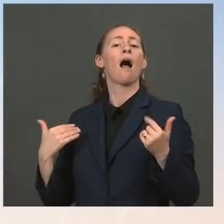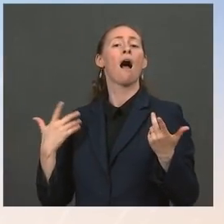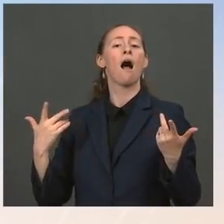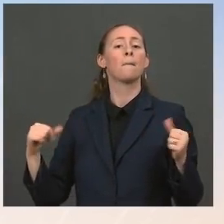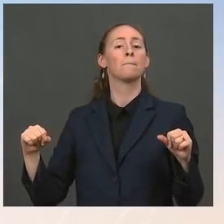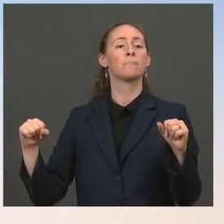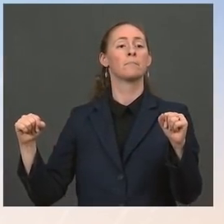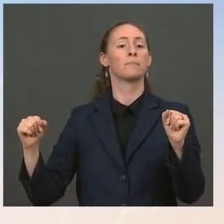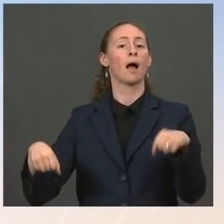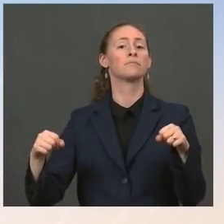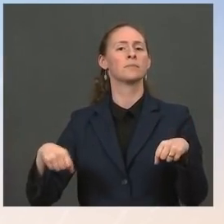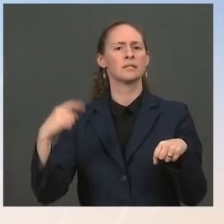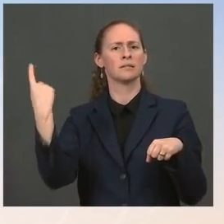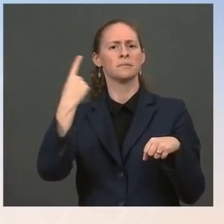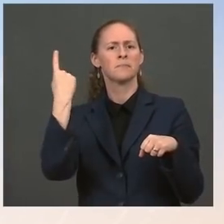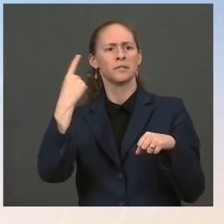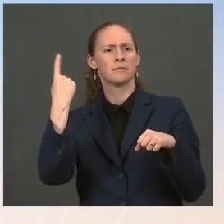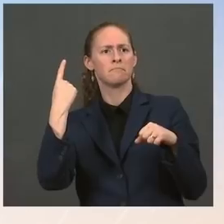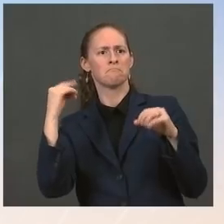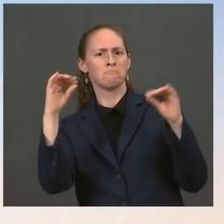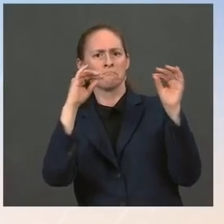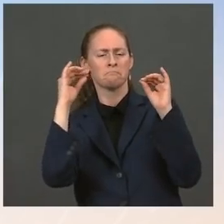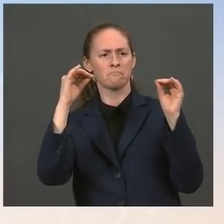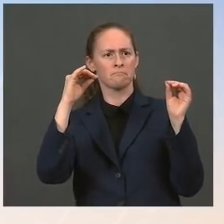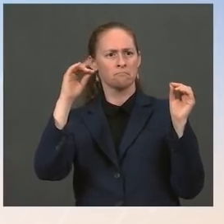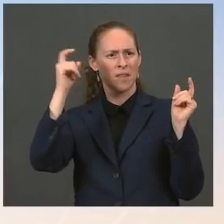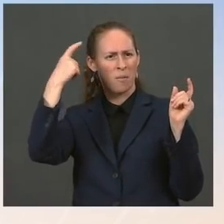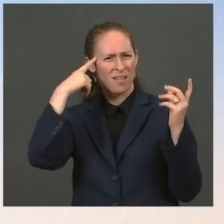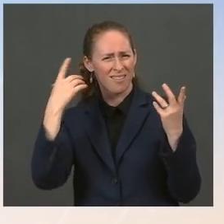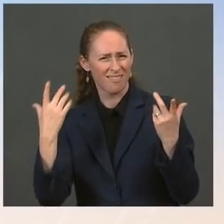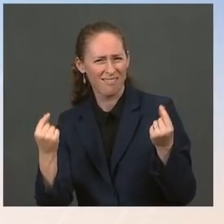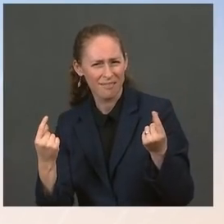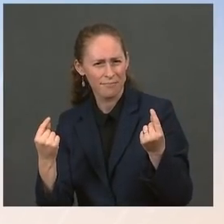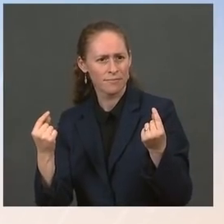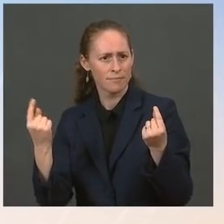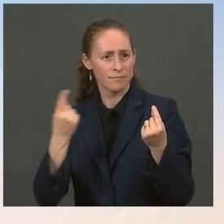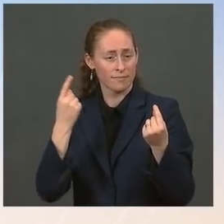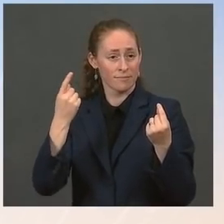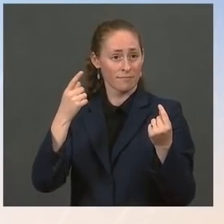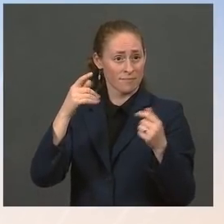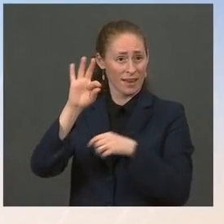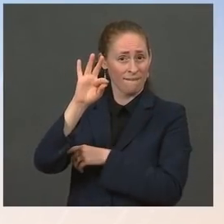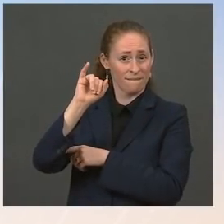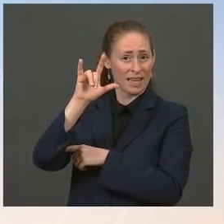He's never talked about voting rights with any kind of real possibility of a filibuster carveout, and there's a real frustration --